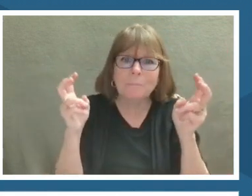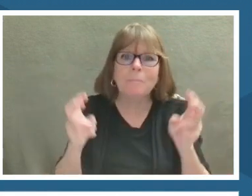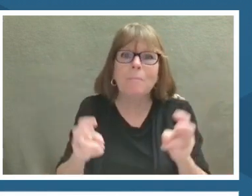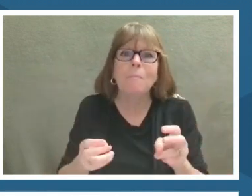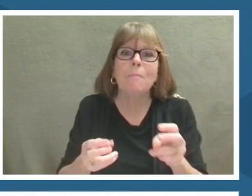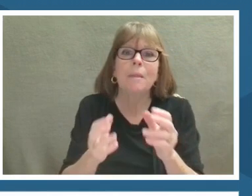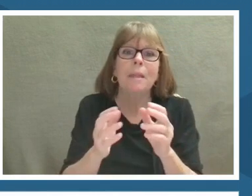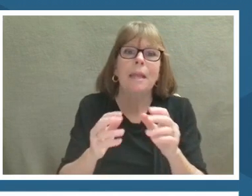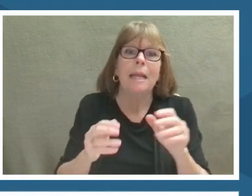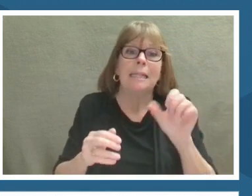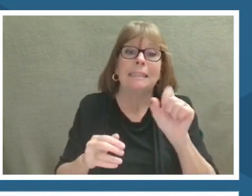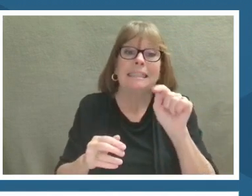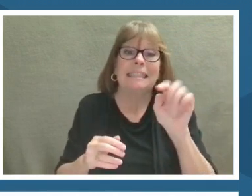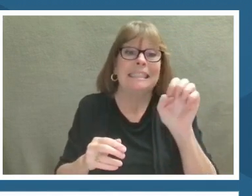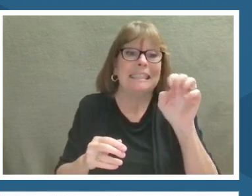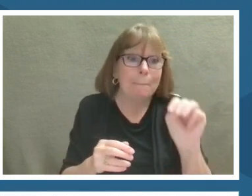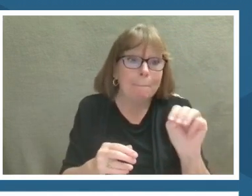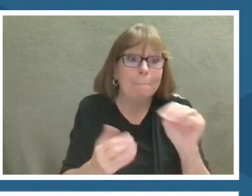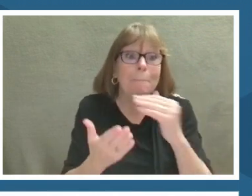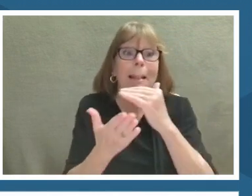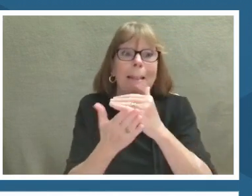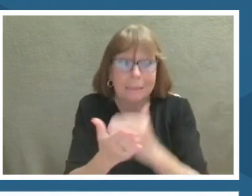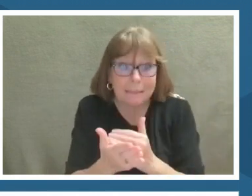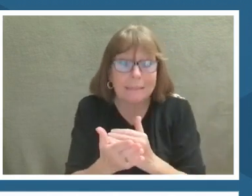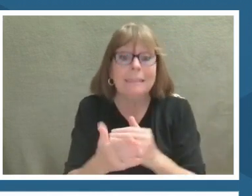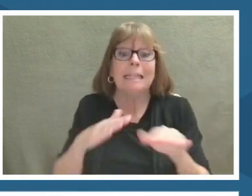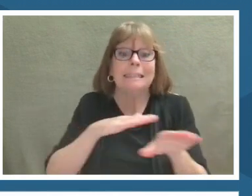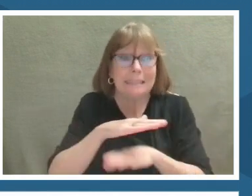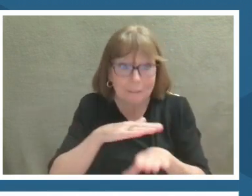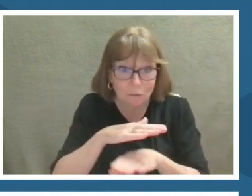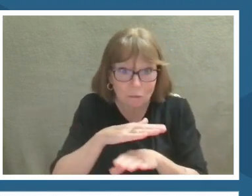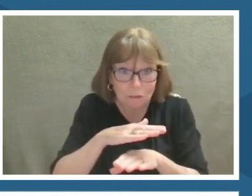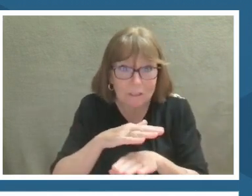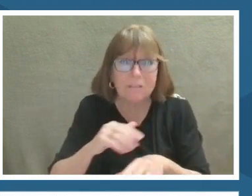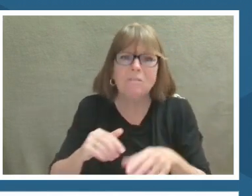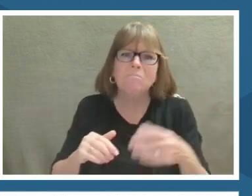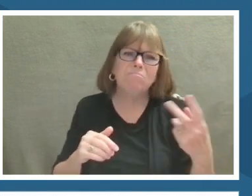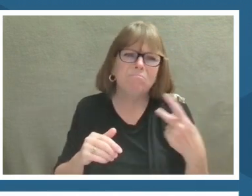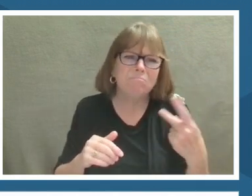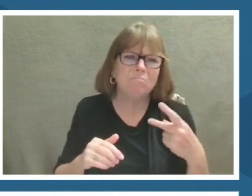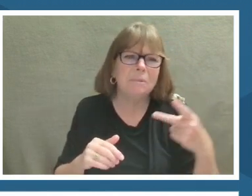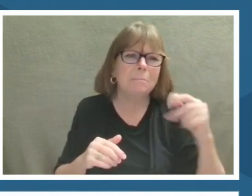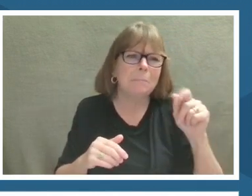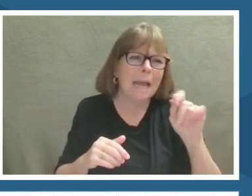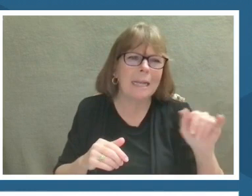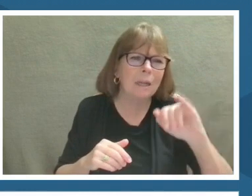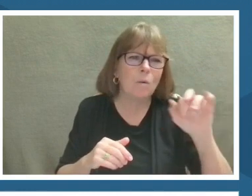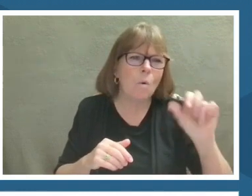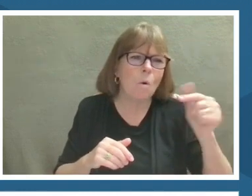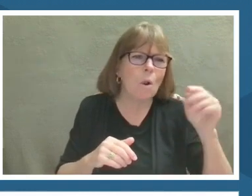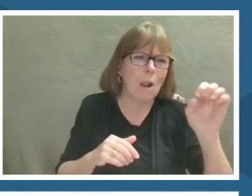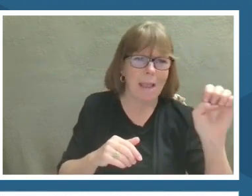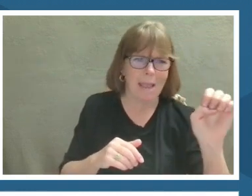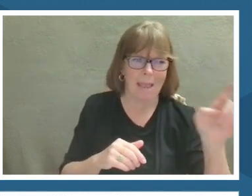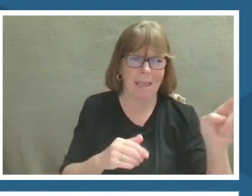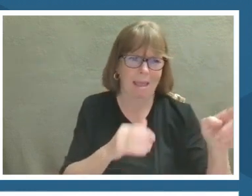closely with her as patty and jorge and she shared with us this graphic from one